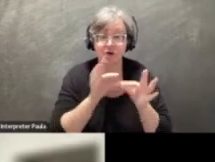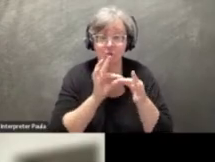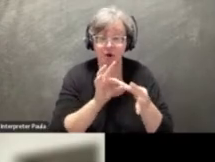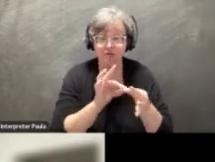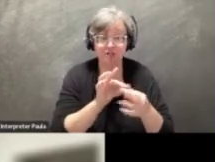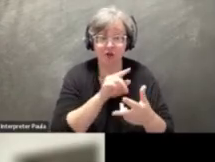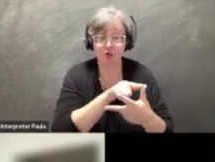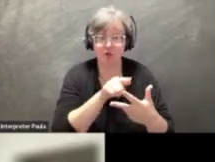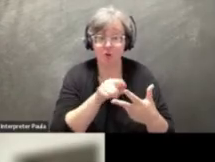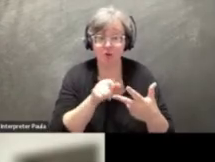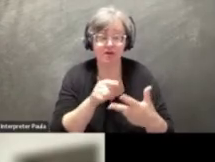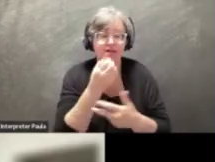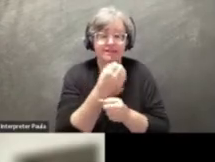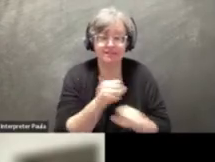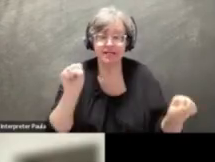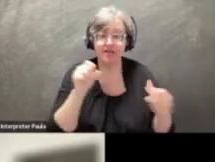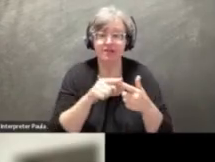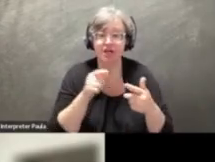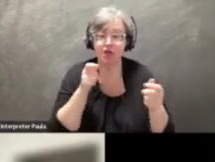elements of safety, control and